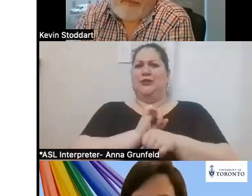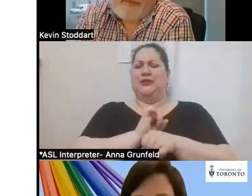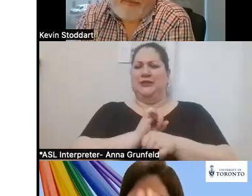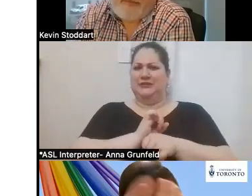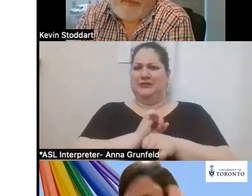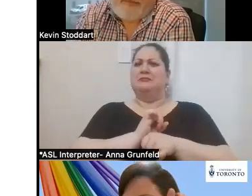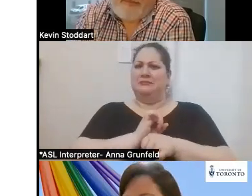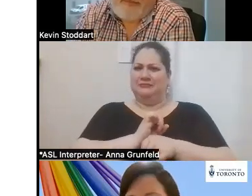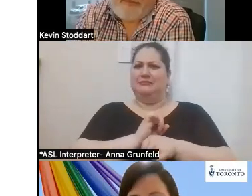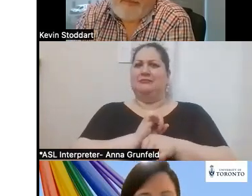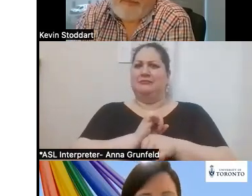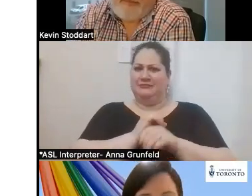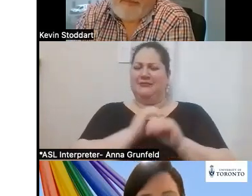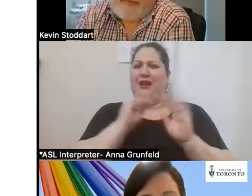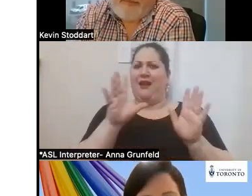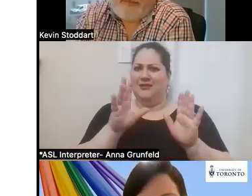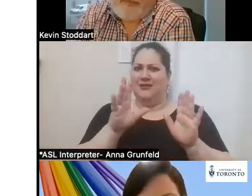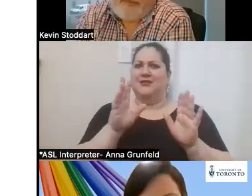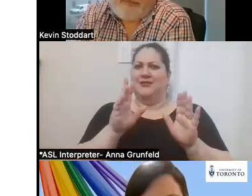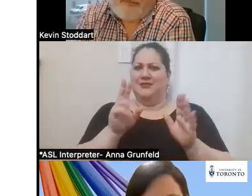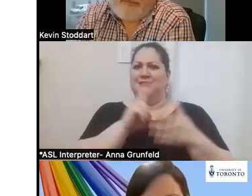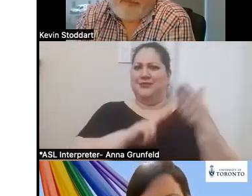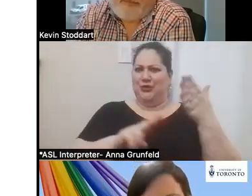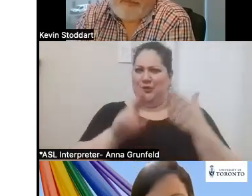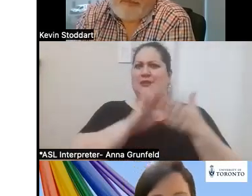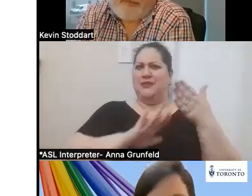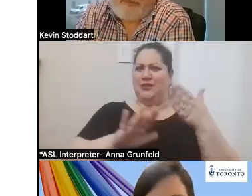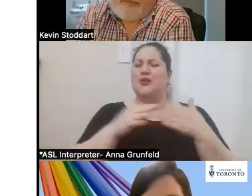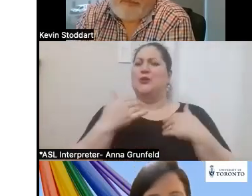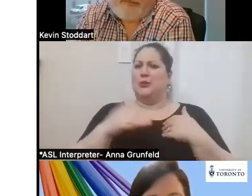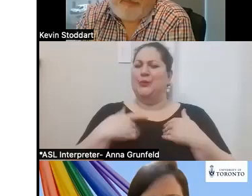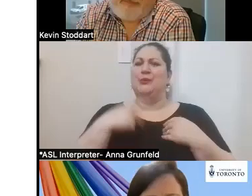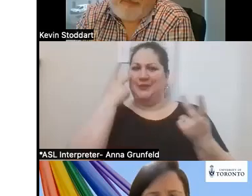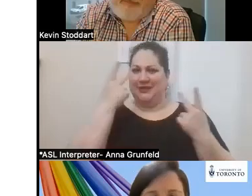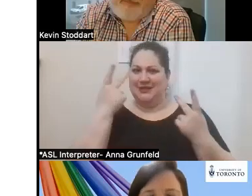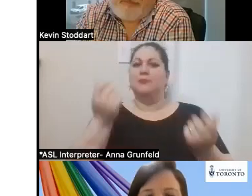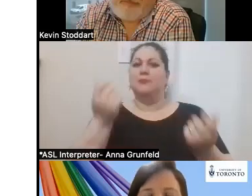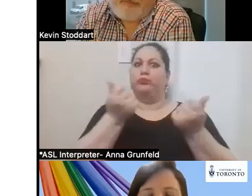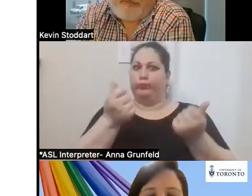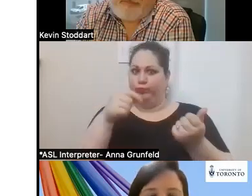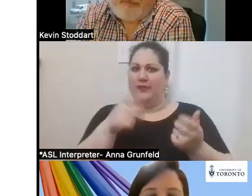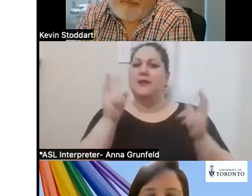post-secondary education are really seeing a lot of these issues and concerns come up and